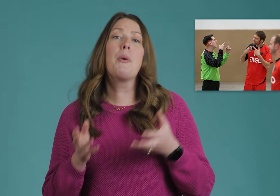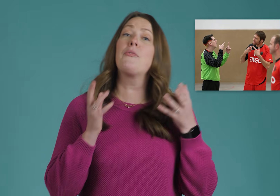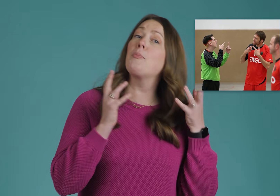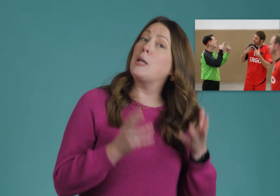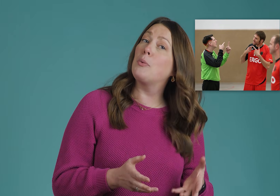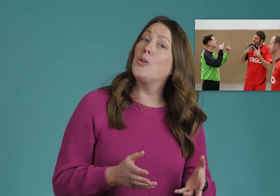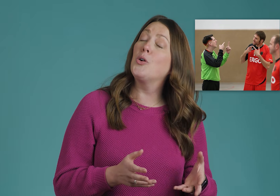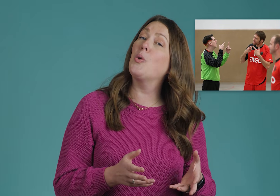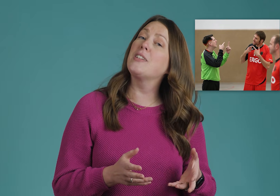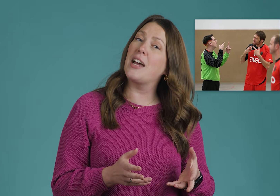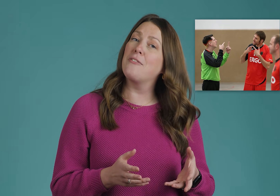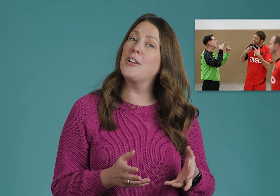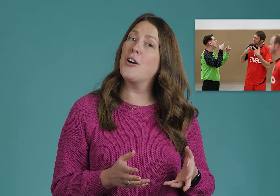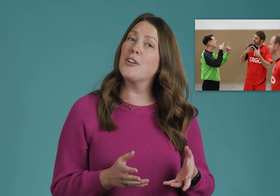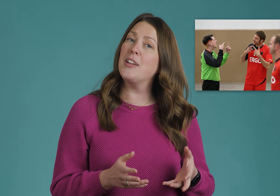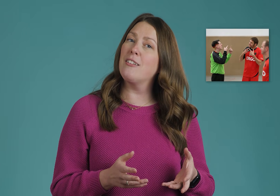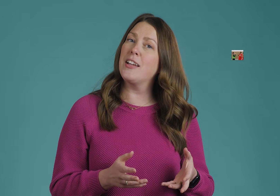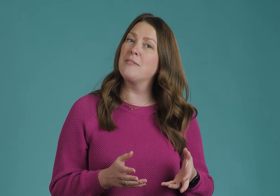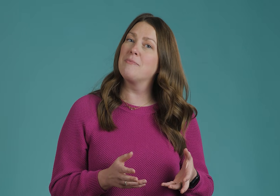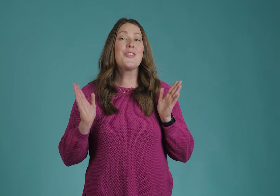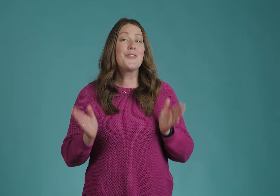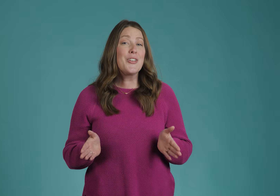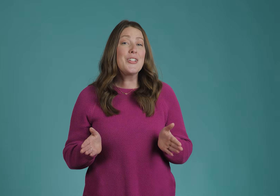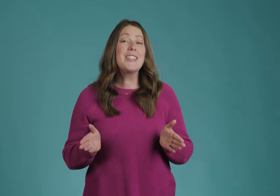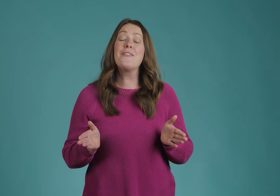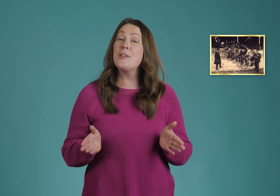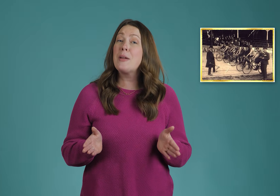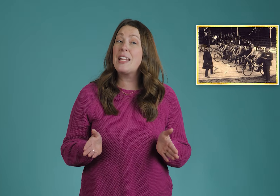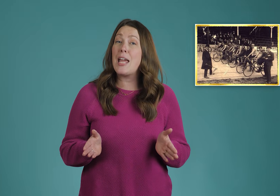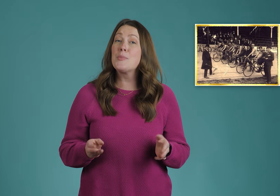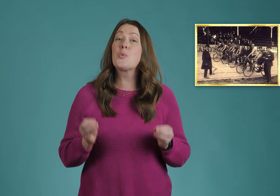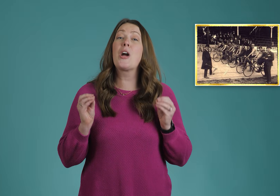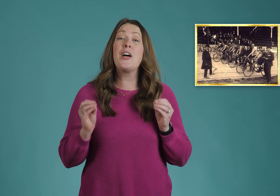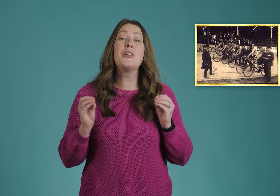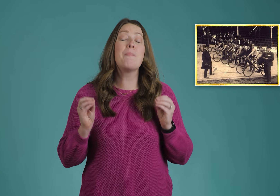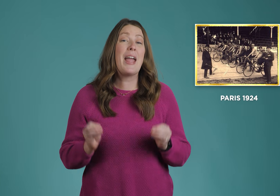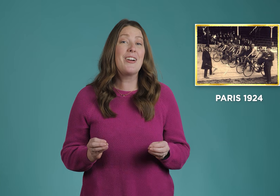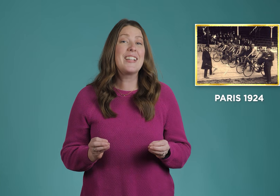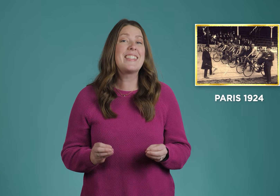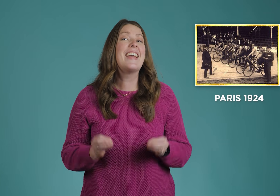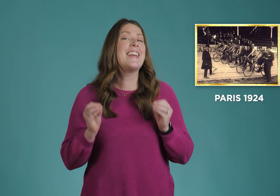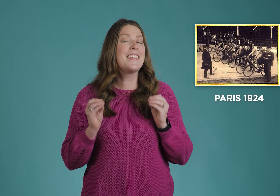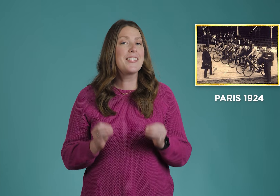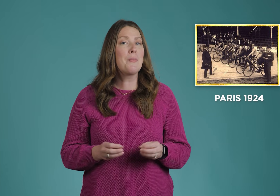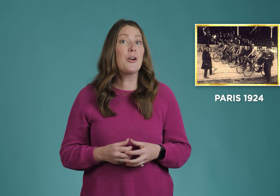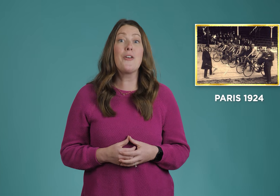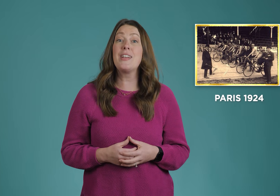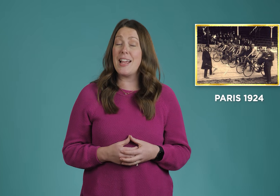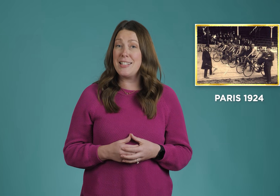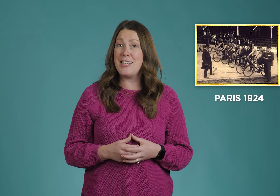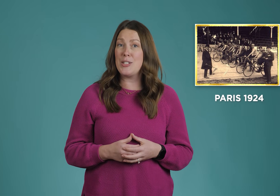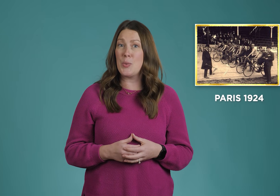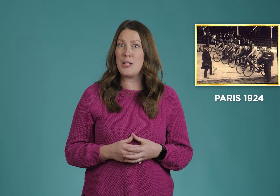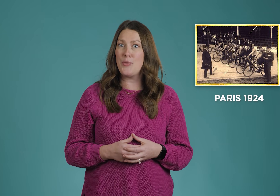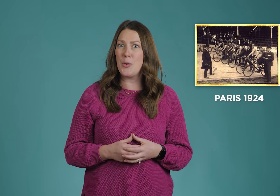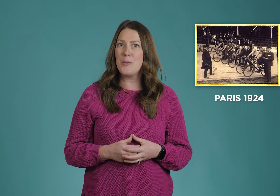But for people who are deaf and hard of hearing, the first Deaflympic games were held in Paris in the summer of 1924.